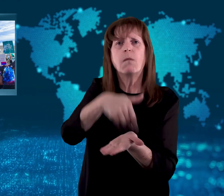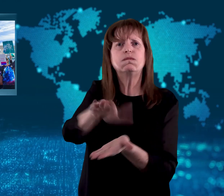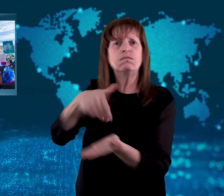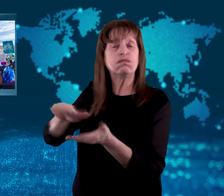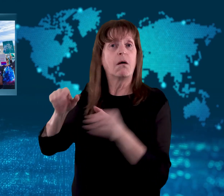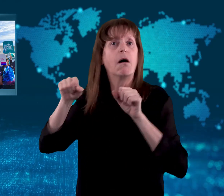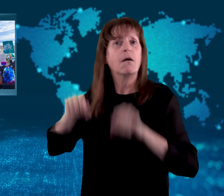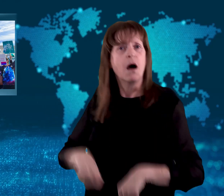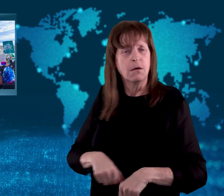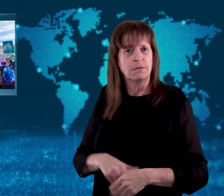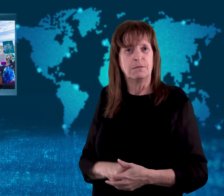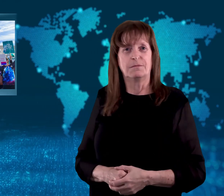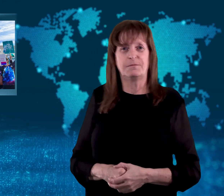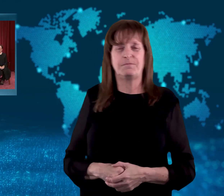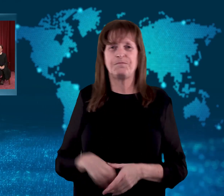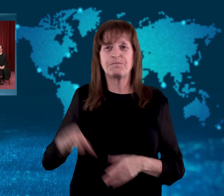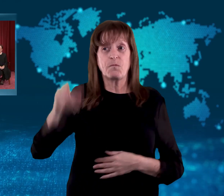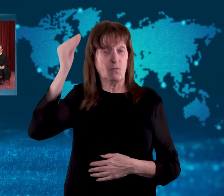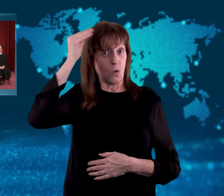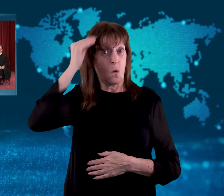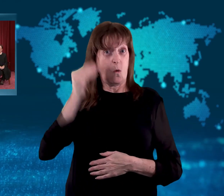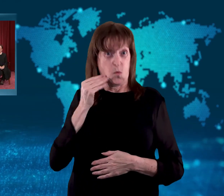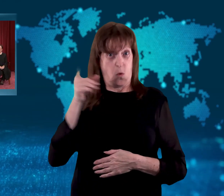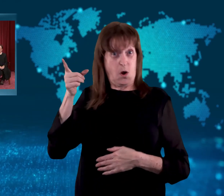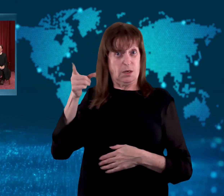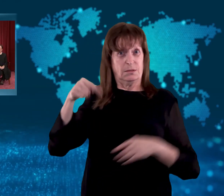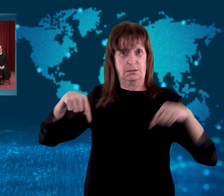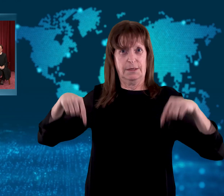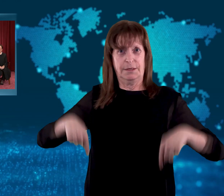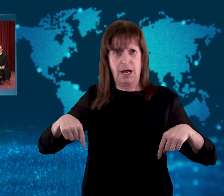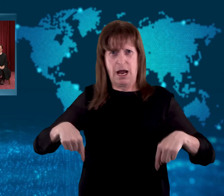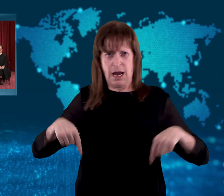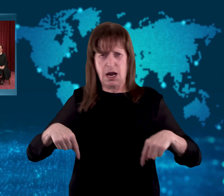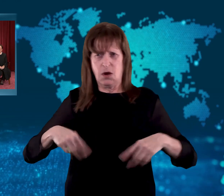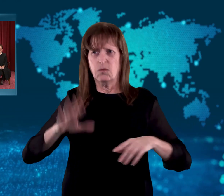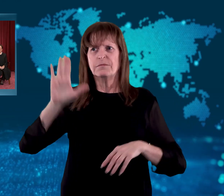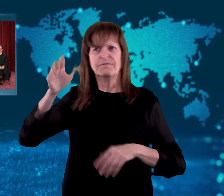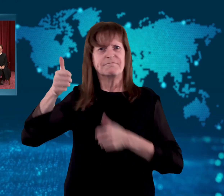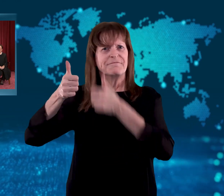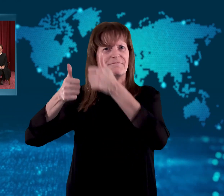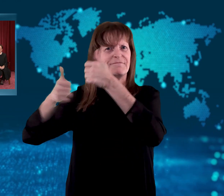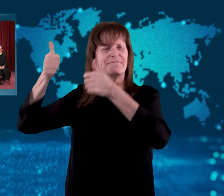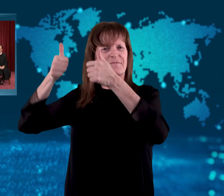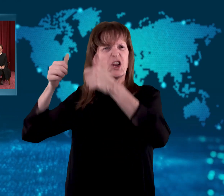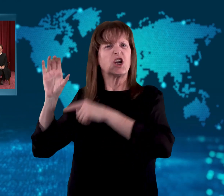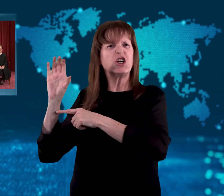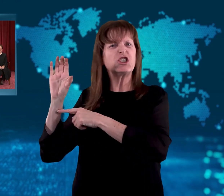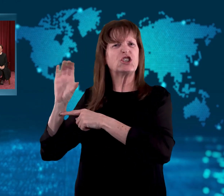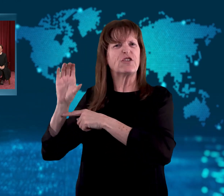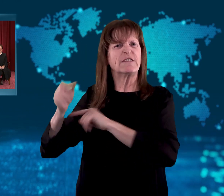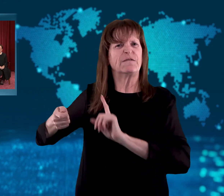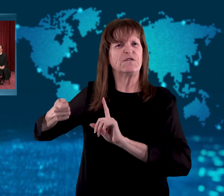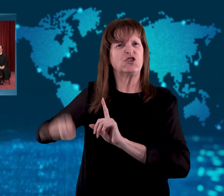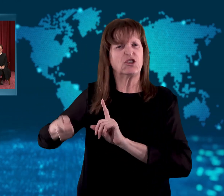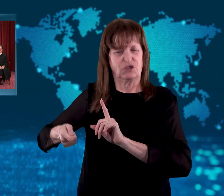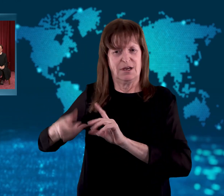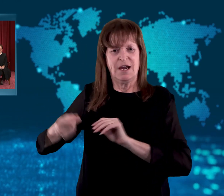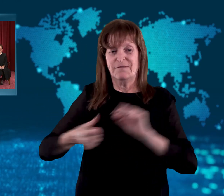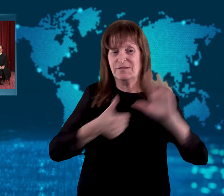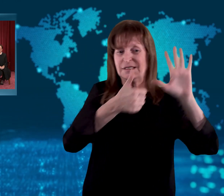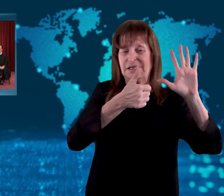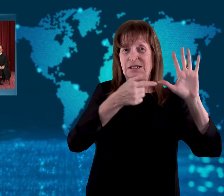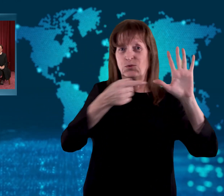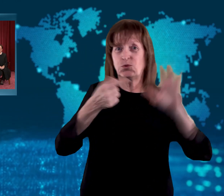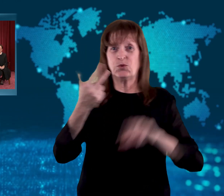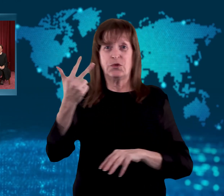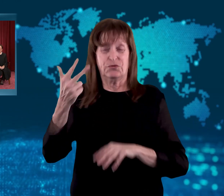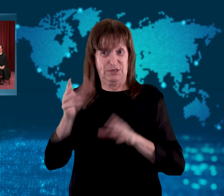immigrants, or many other groups.